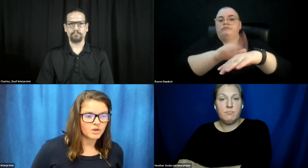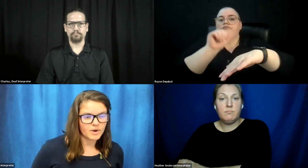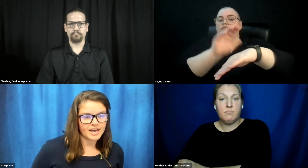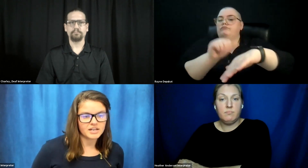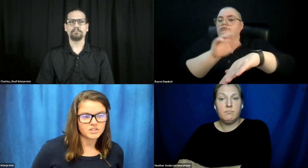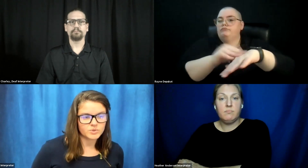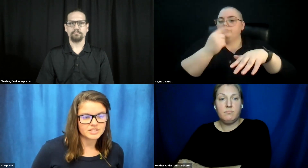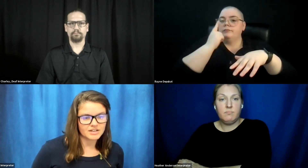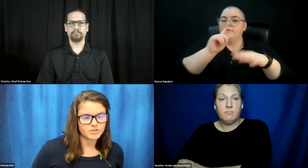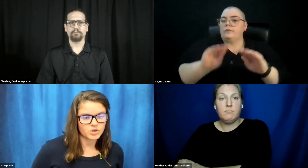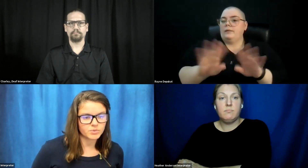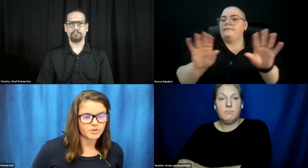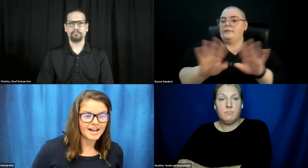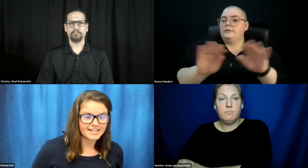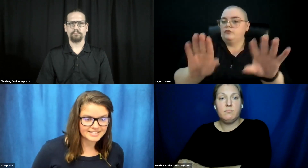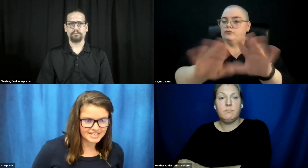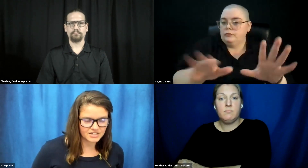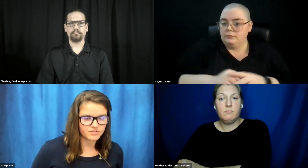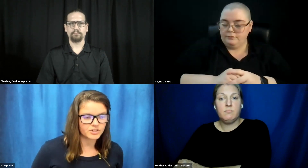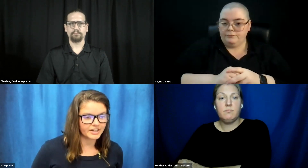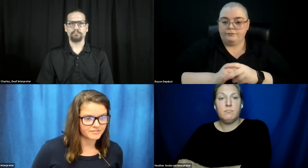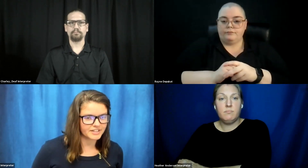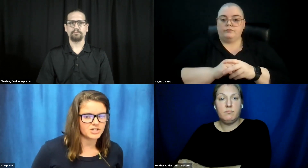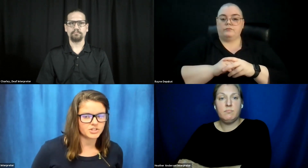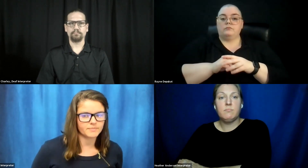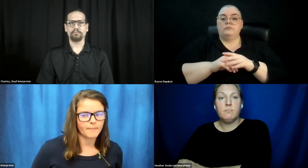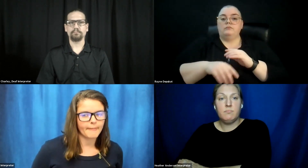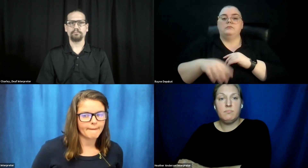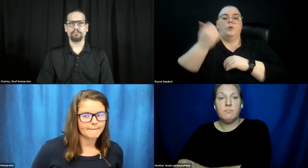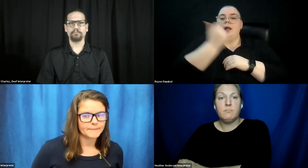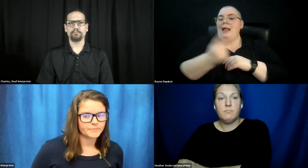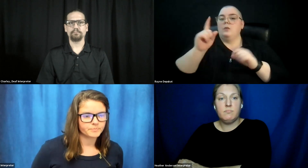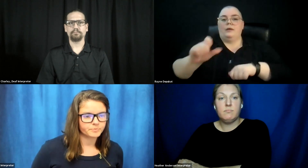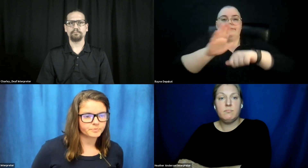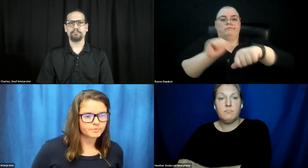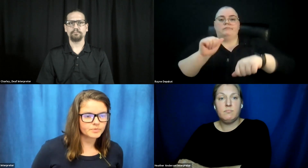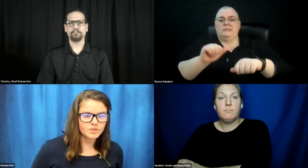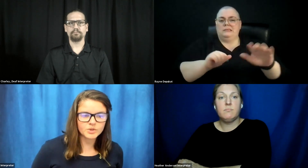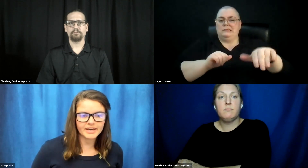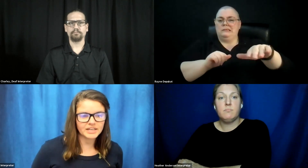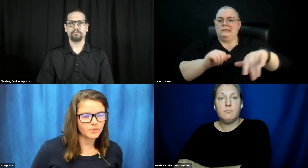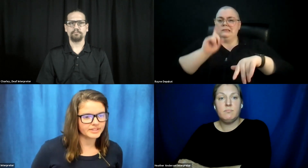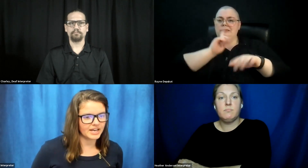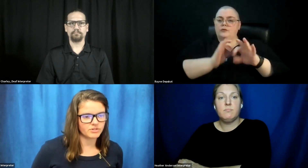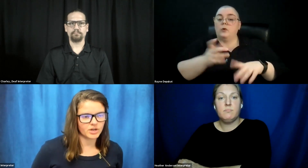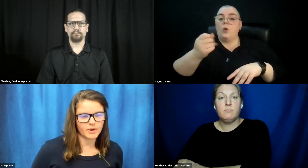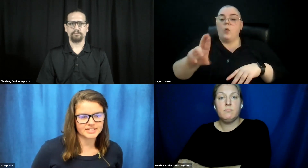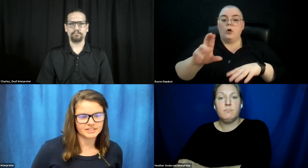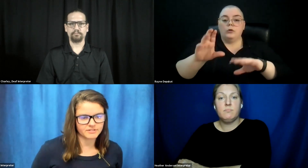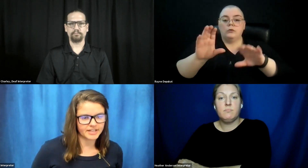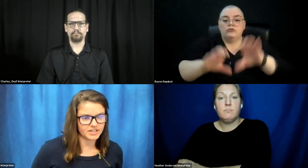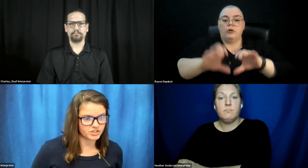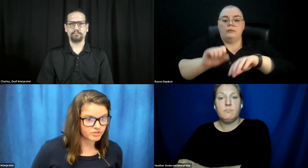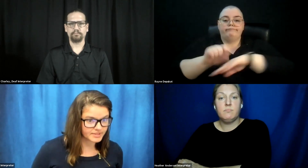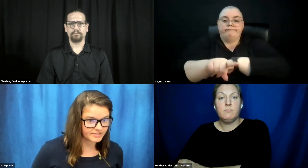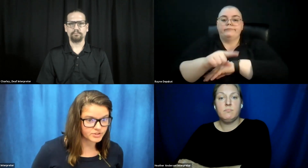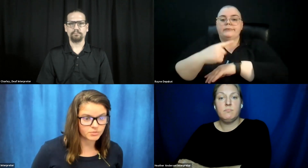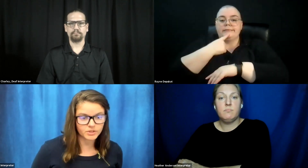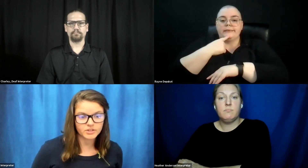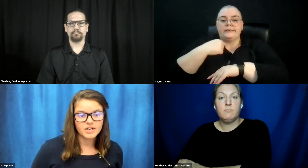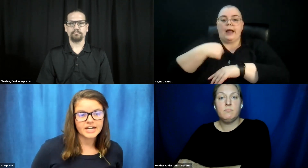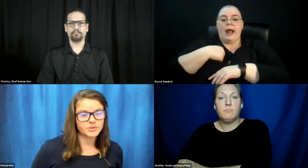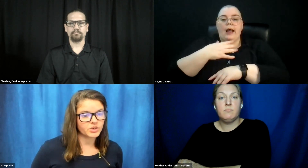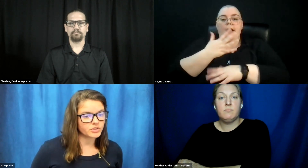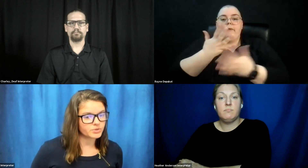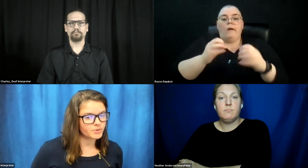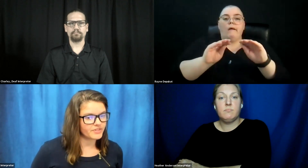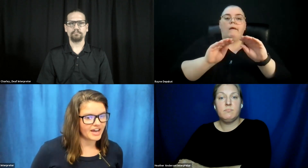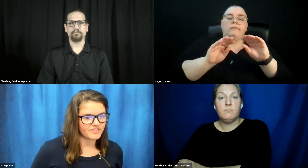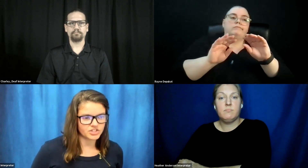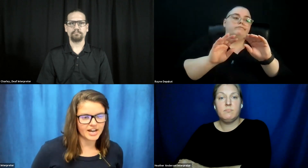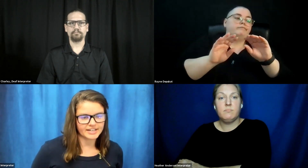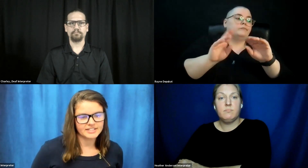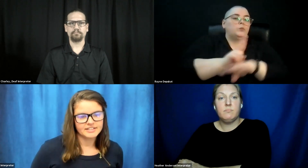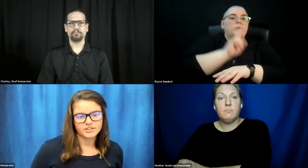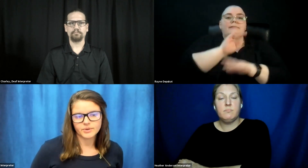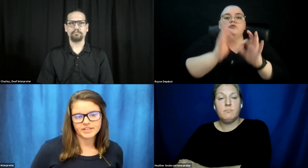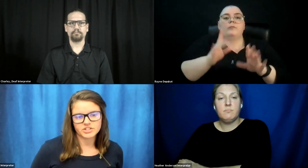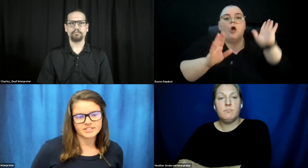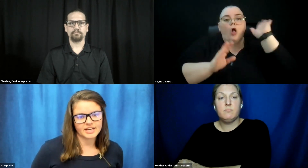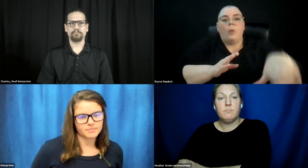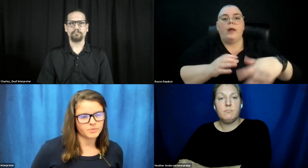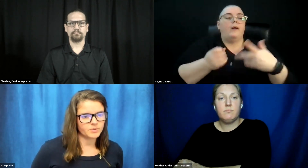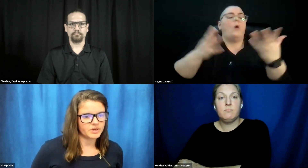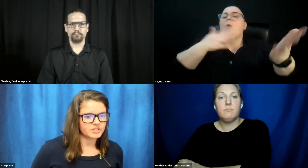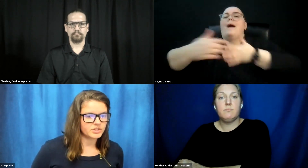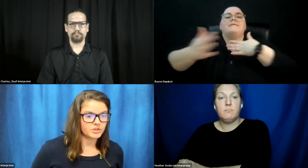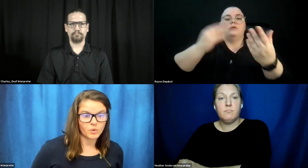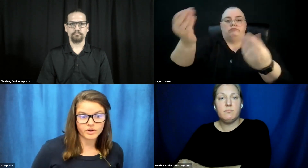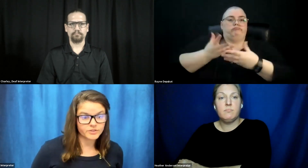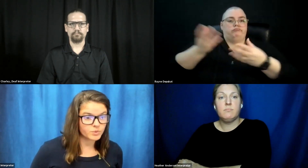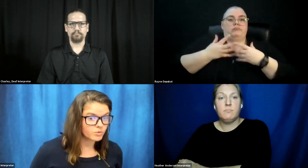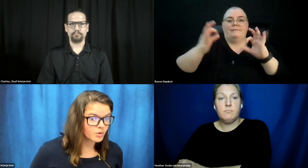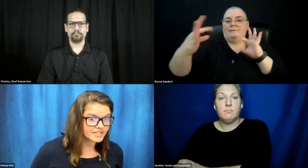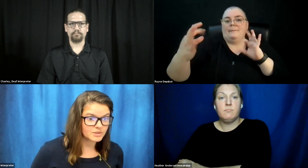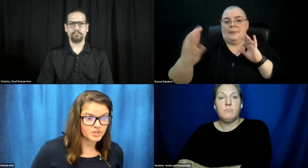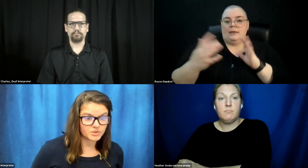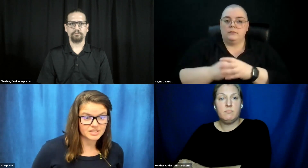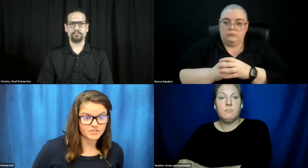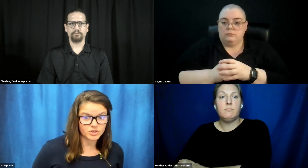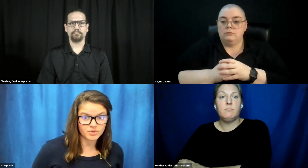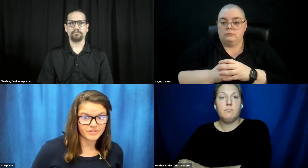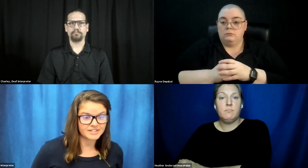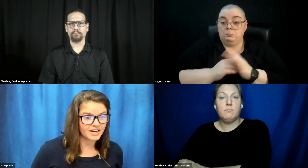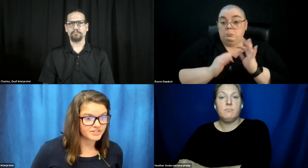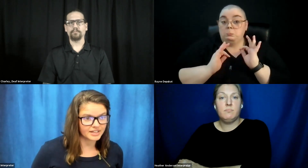go ahead and use the Deaf Interpreter as needed for clarification, so anyone can request clarification from the interpreter. And you can also put that in the chat, you can just type, we want to, or if you request that we use the definition for the entire